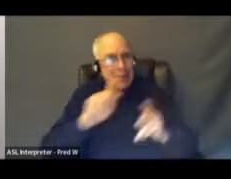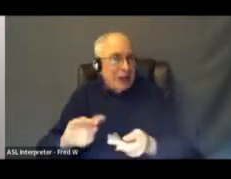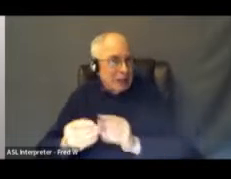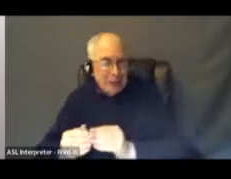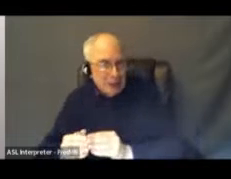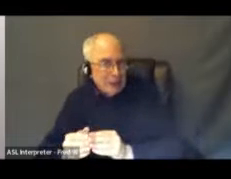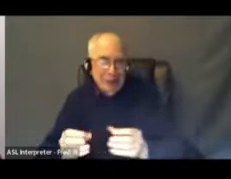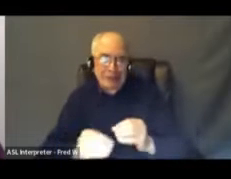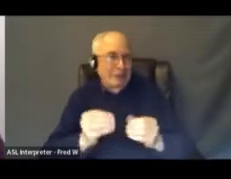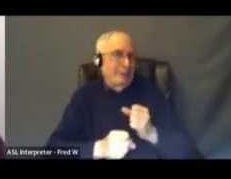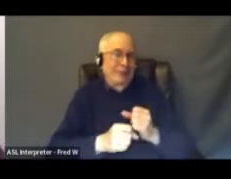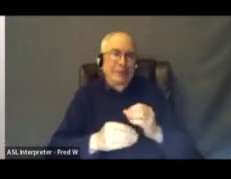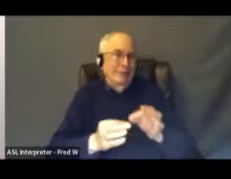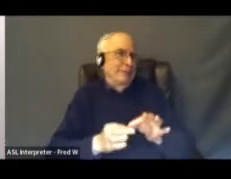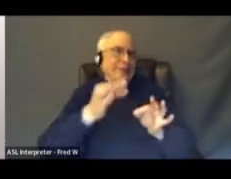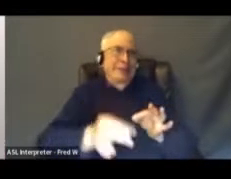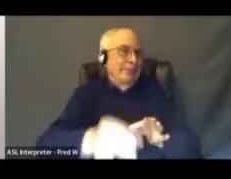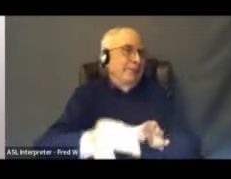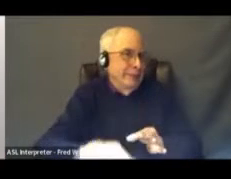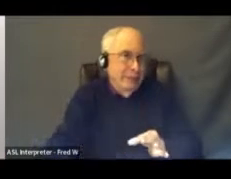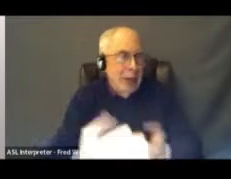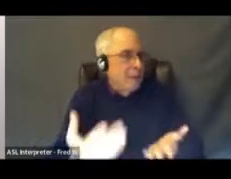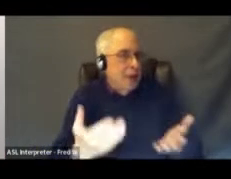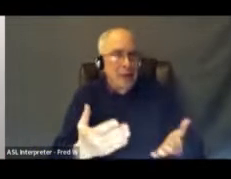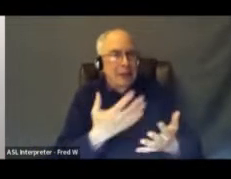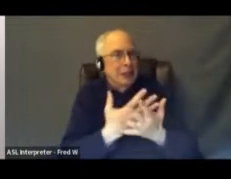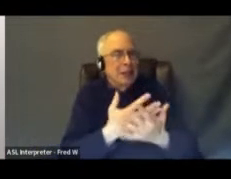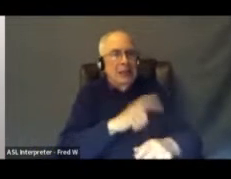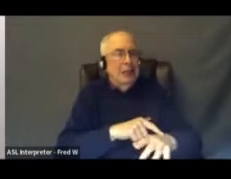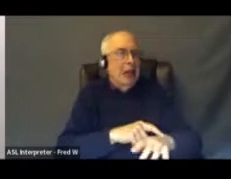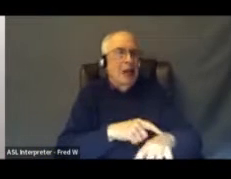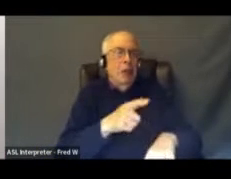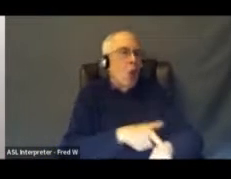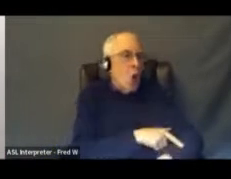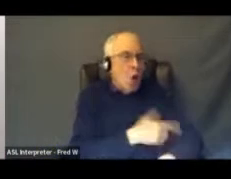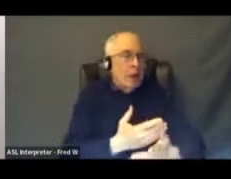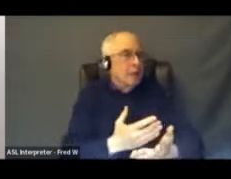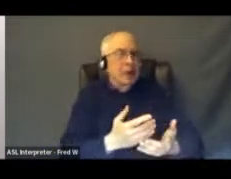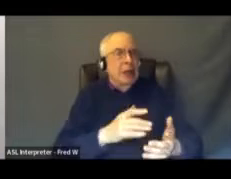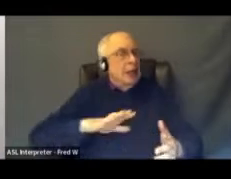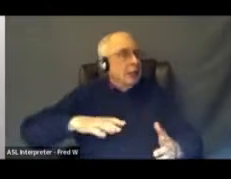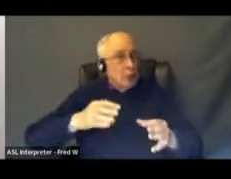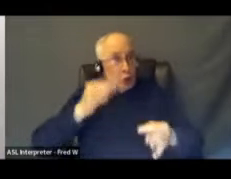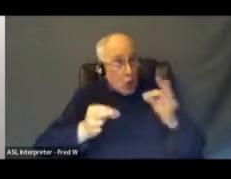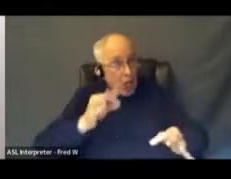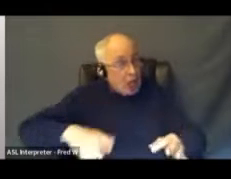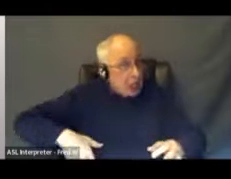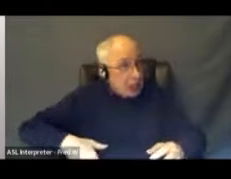longer sentence. Maybe they're taking their case to trial, or like I mentioned earlier, they might have capacity raised. So